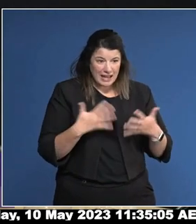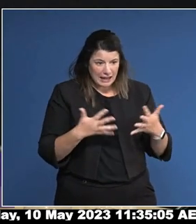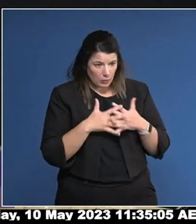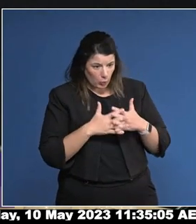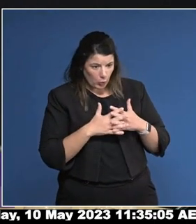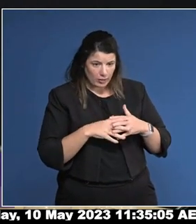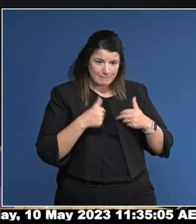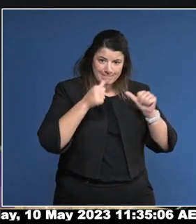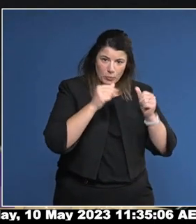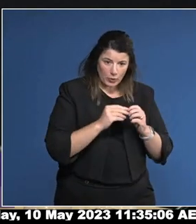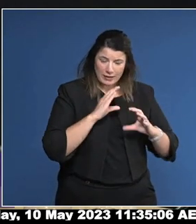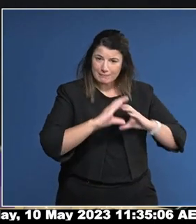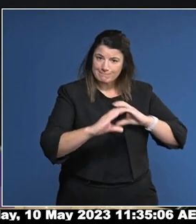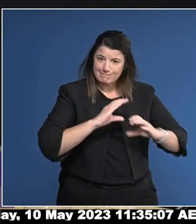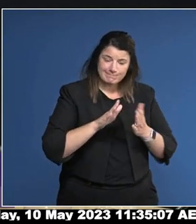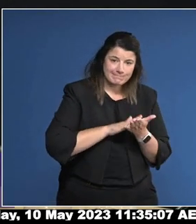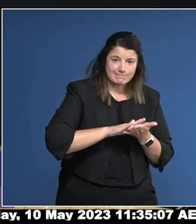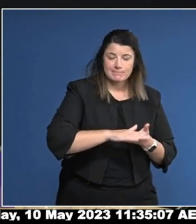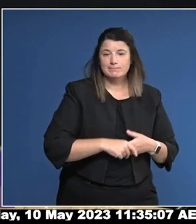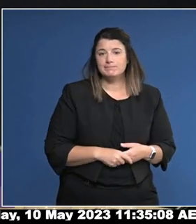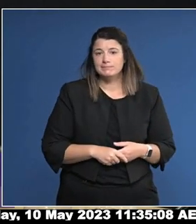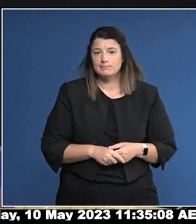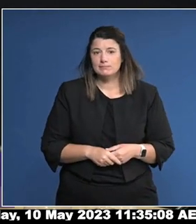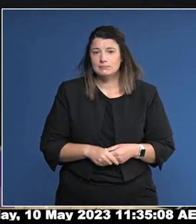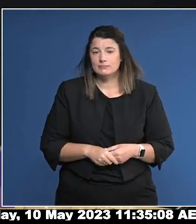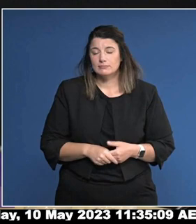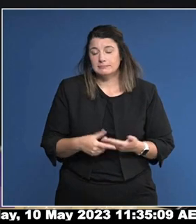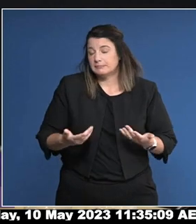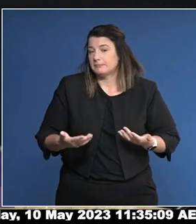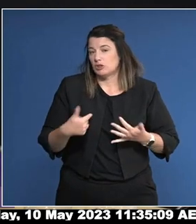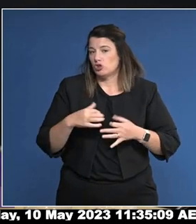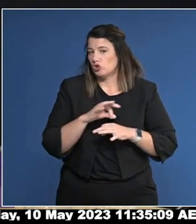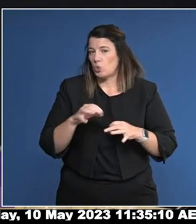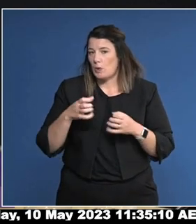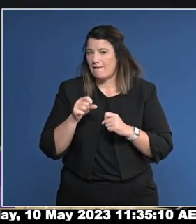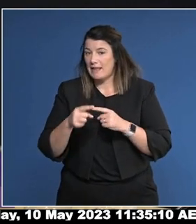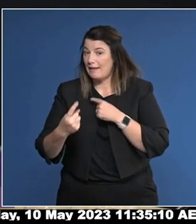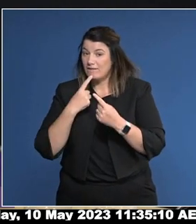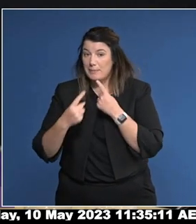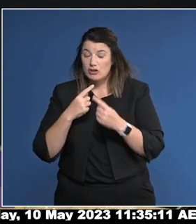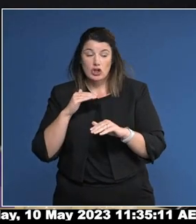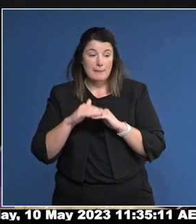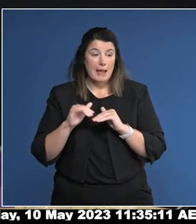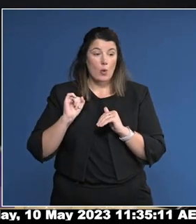I don't have that in - in my records as to any of their attempts, that I